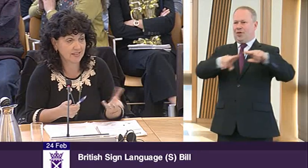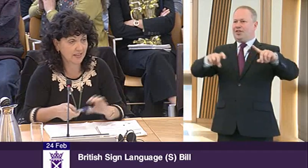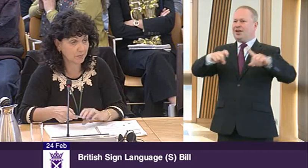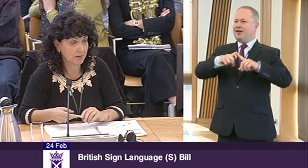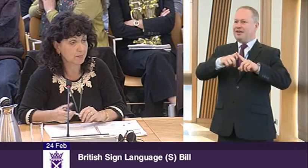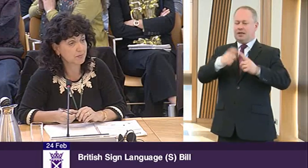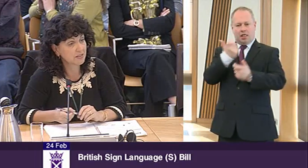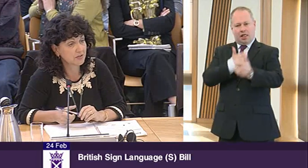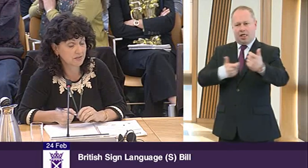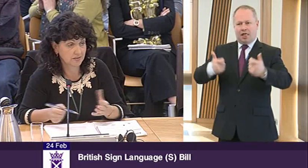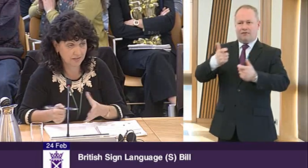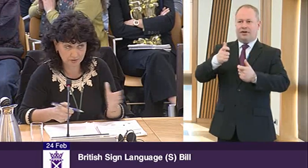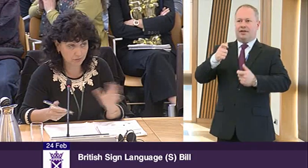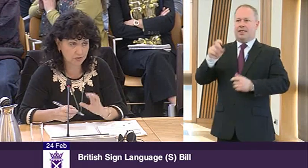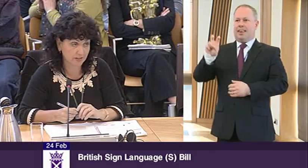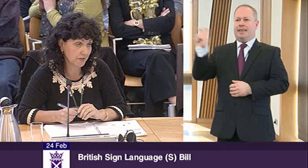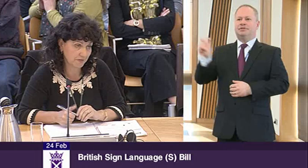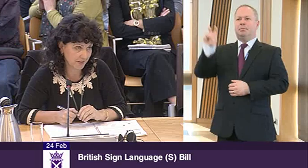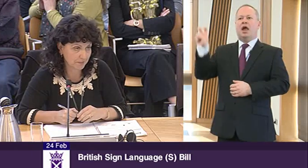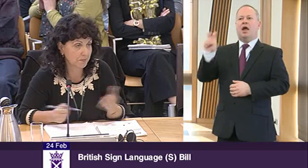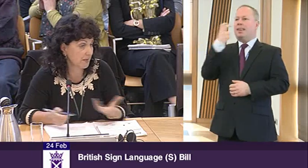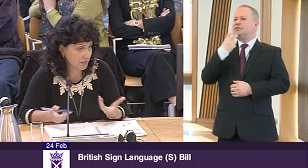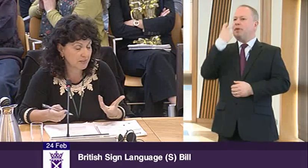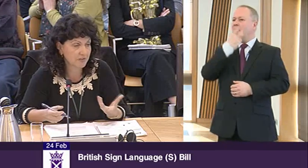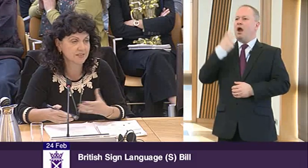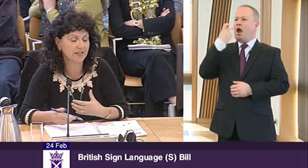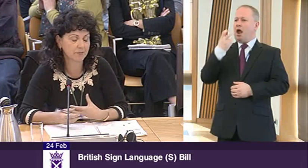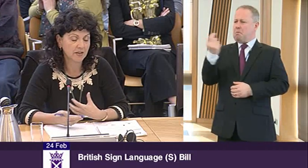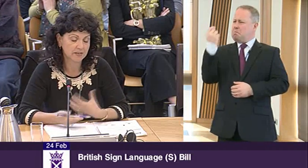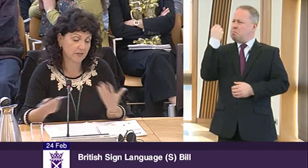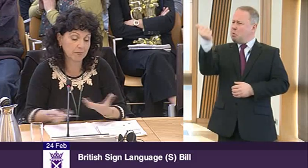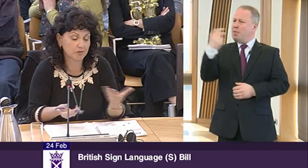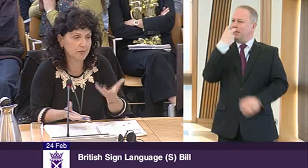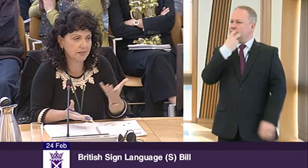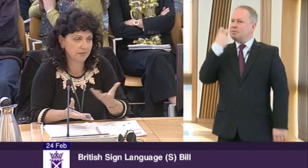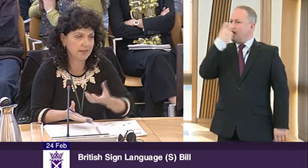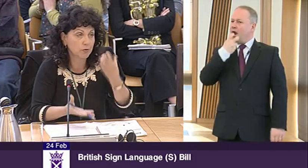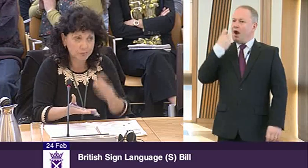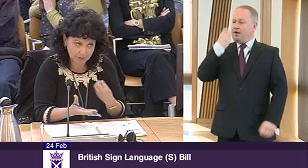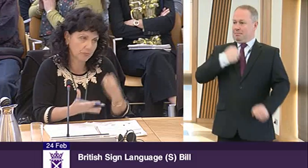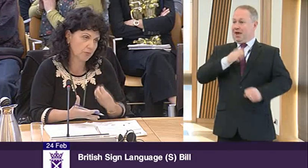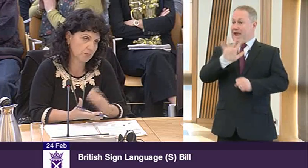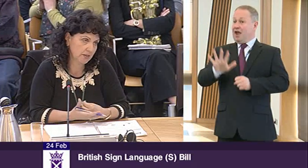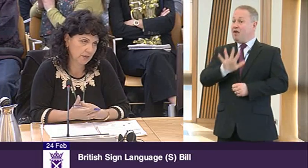is in getting lip-speakers—there is dearth of them. The users of lip-speakers would come